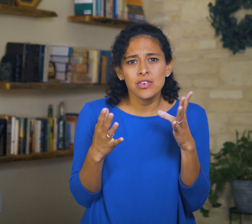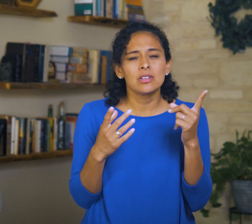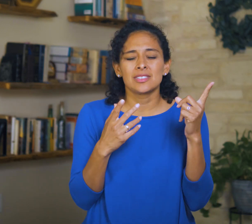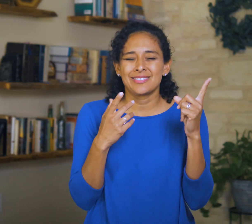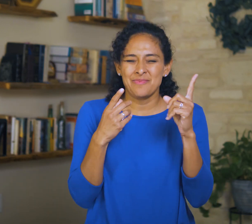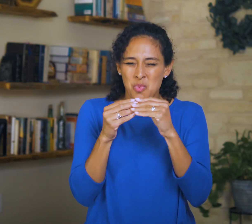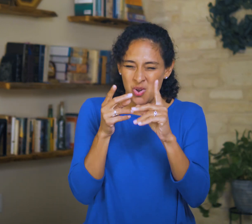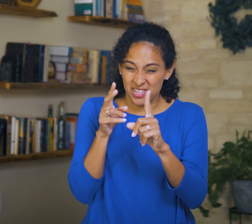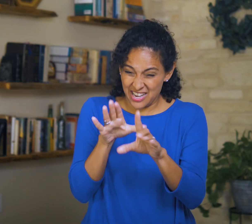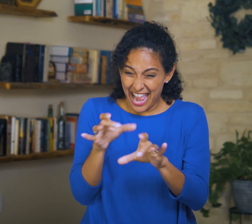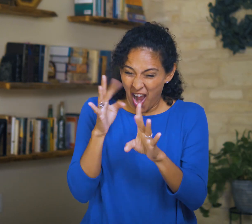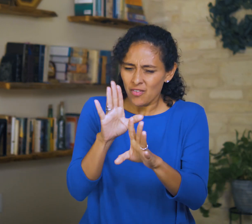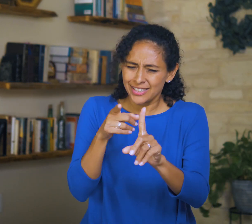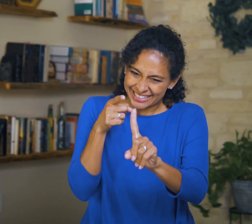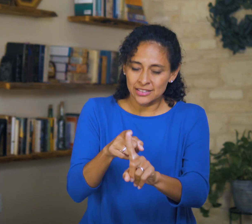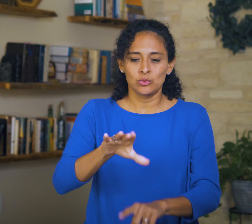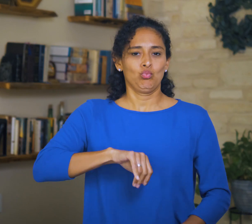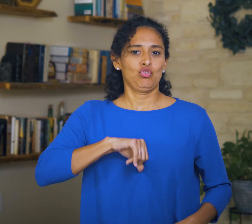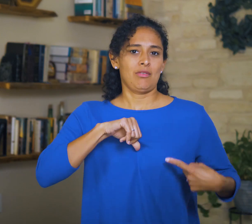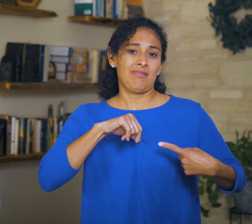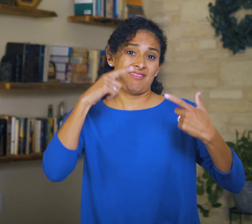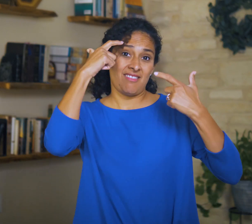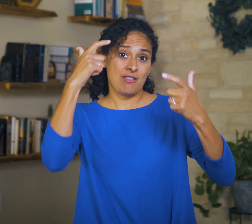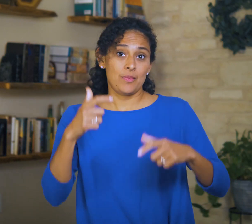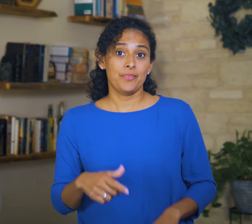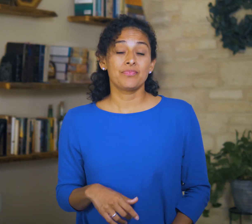and points to their pride and arrogance.